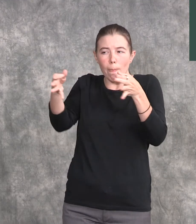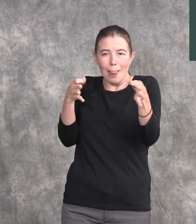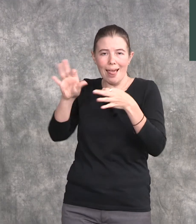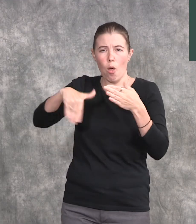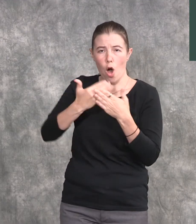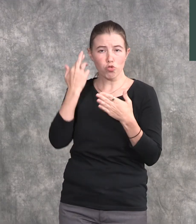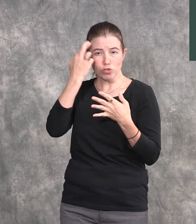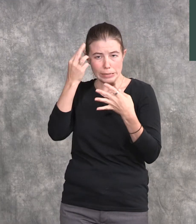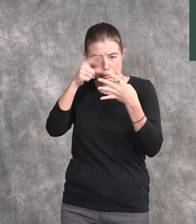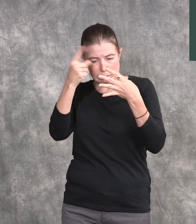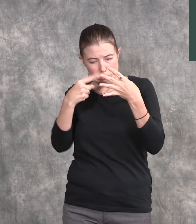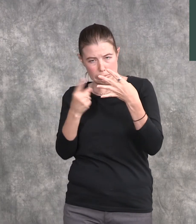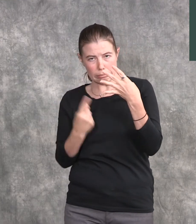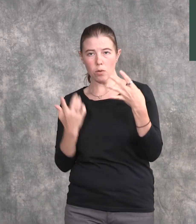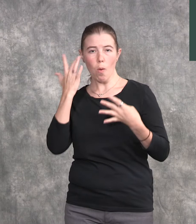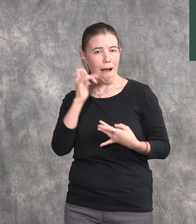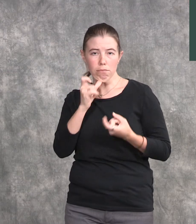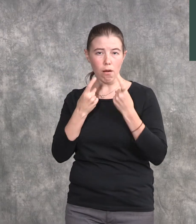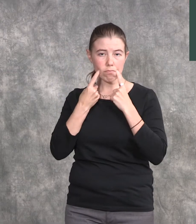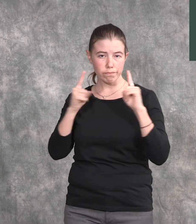you'll be able to explain all the reasons it was ineffective.